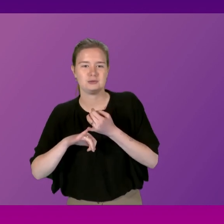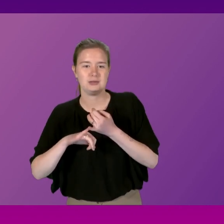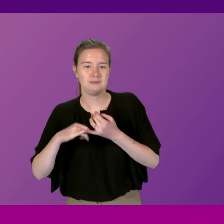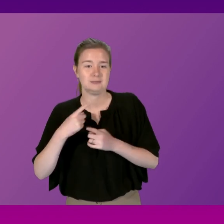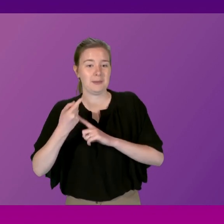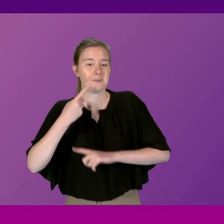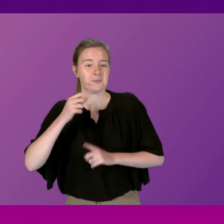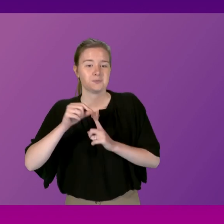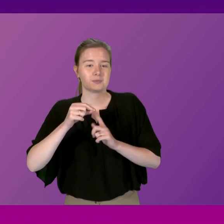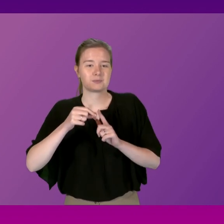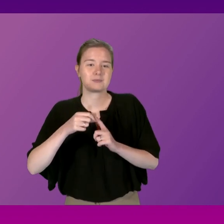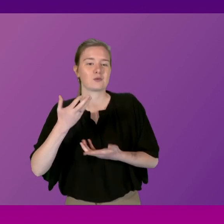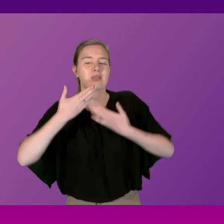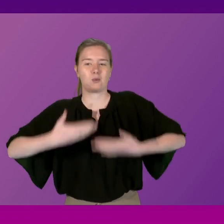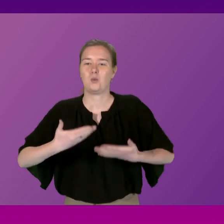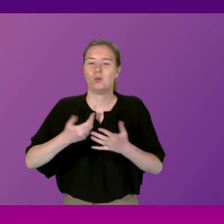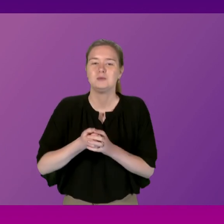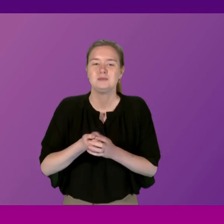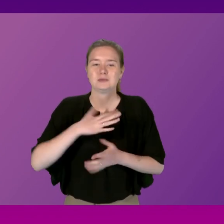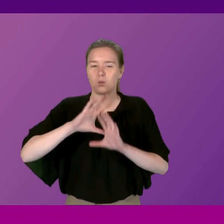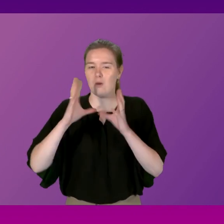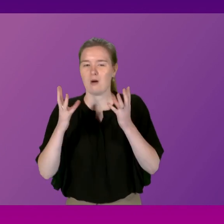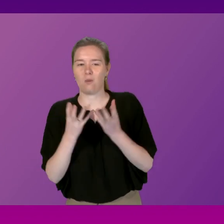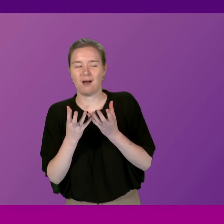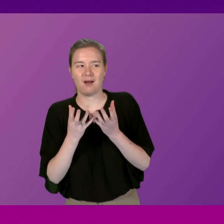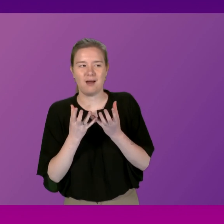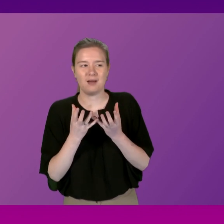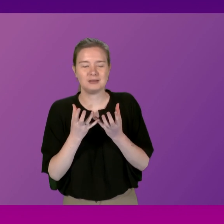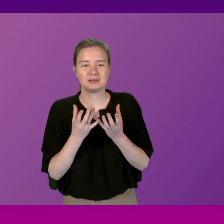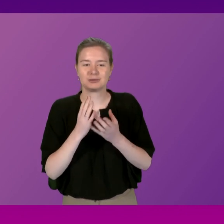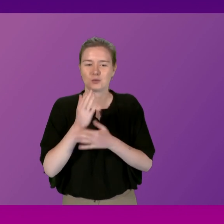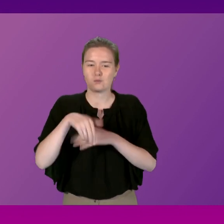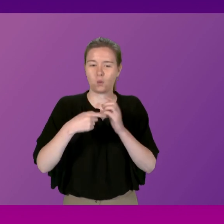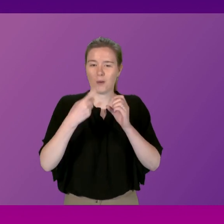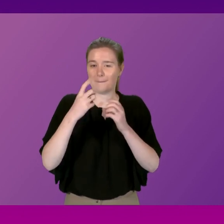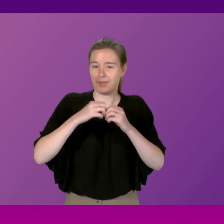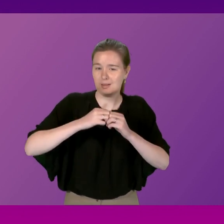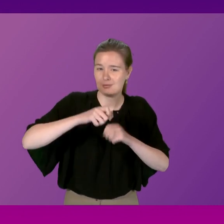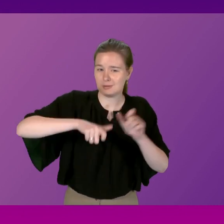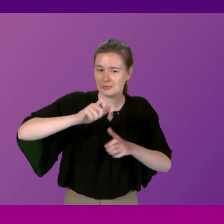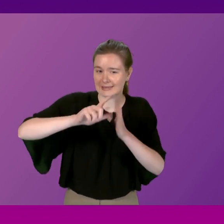Worldwide, more than 1 billion people are disabled, and in Scotland, that figure is